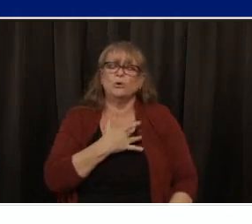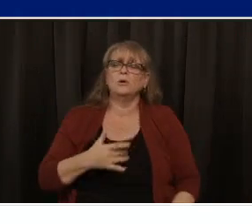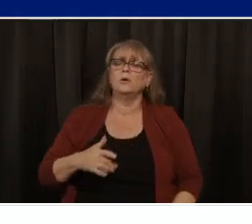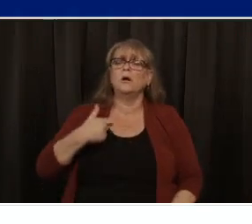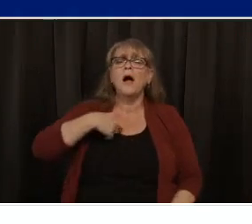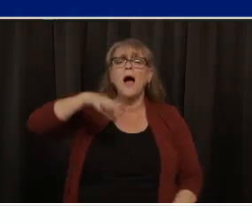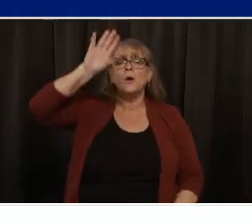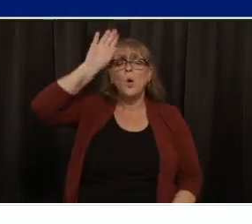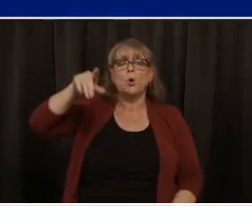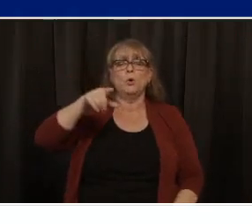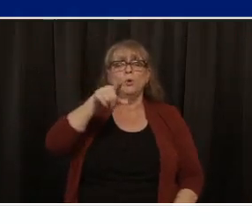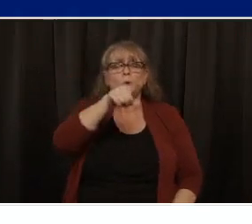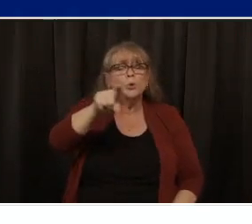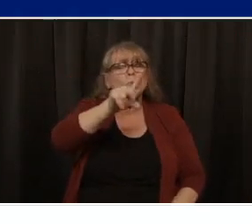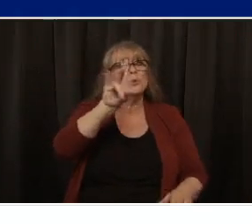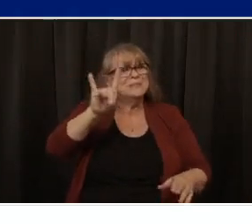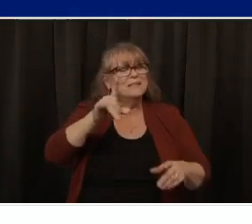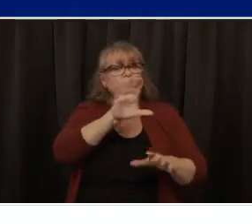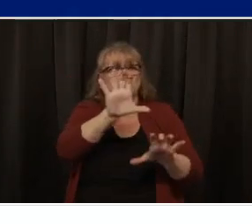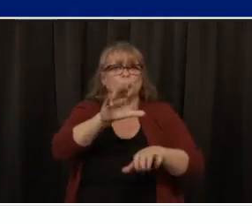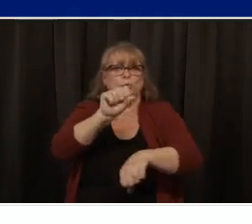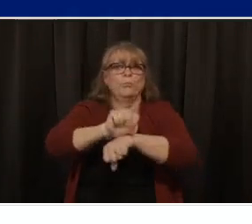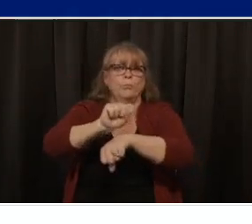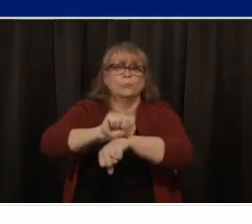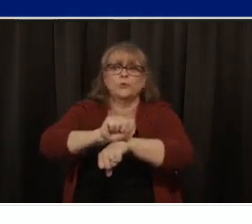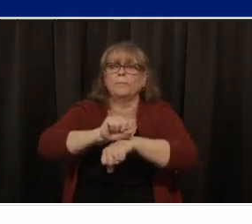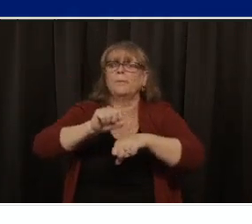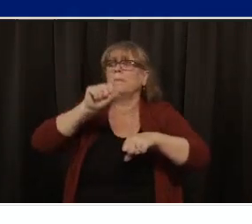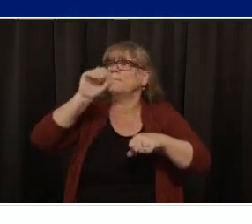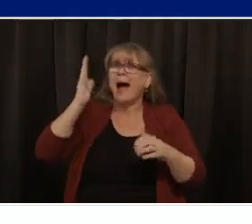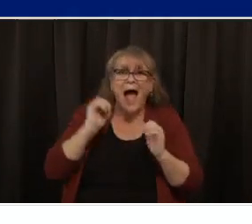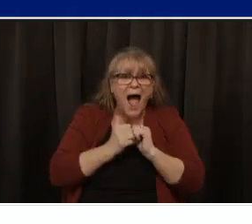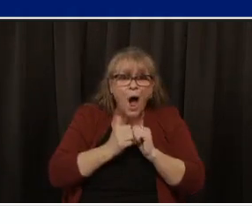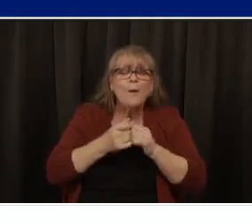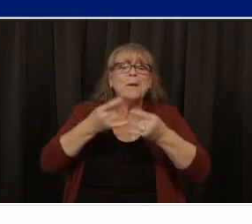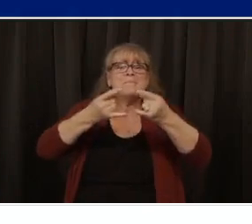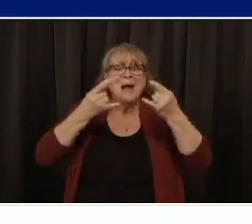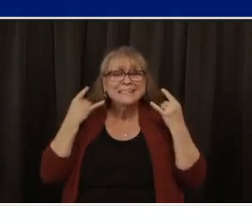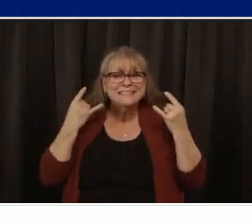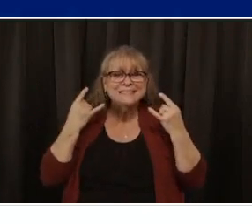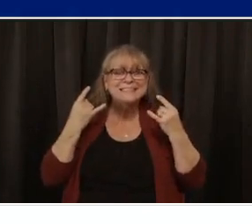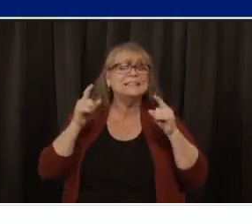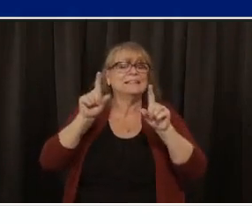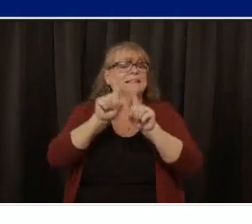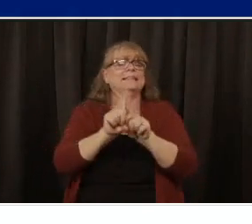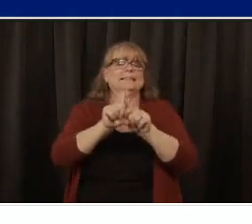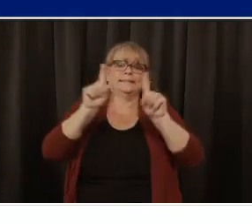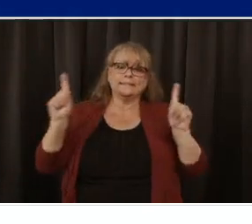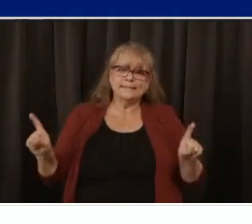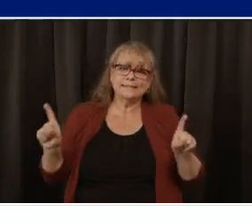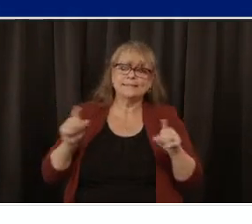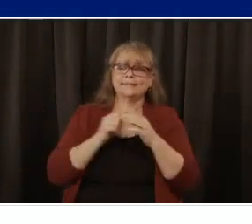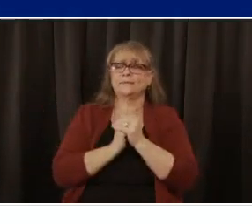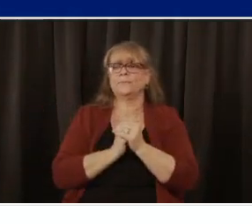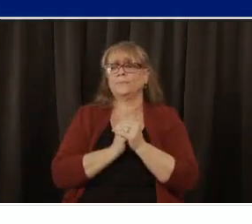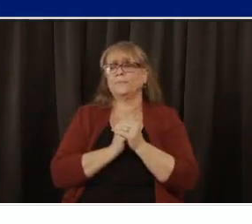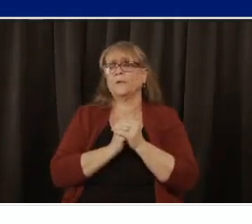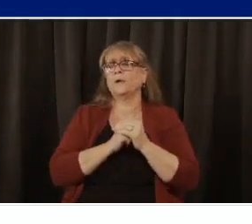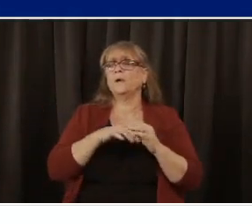practicing social distancing at the same time there there were heart wrenching images of frontline heroes that flooding social media across the world and